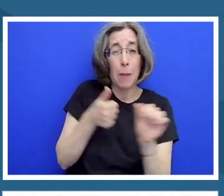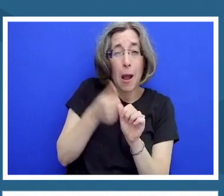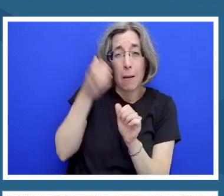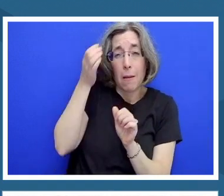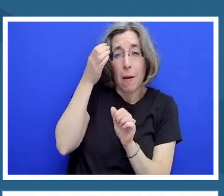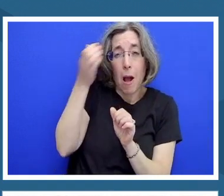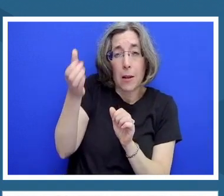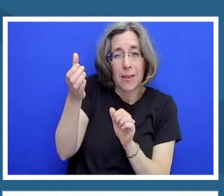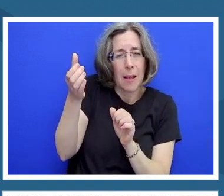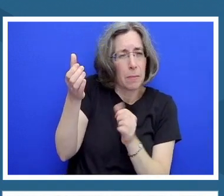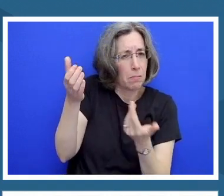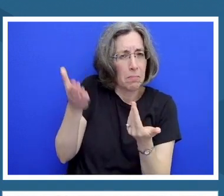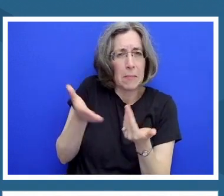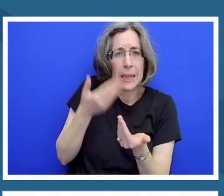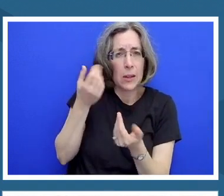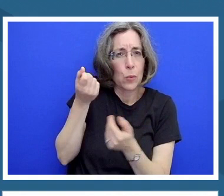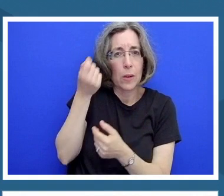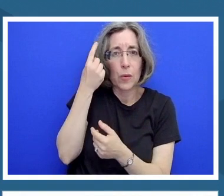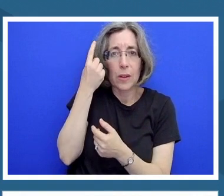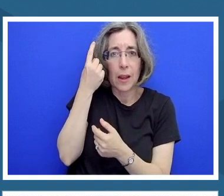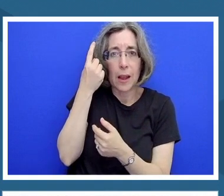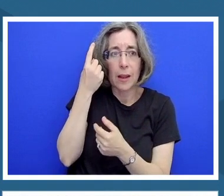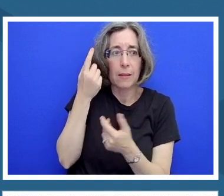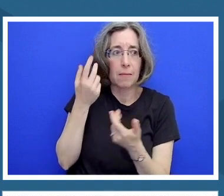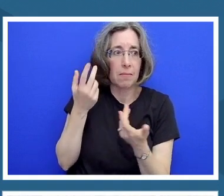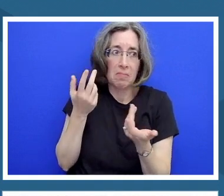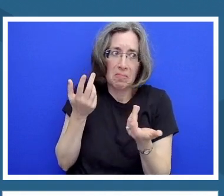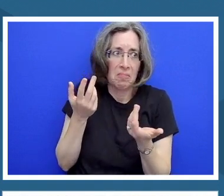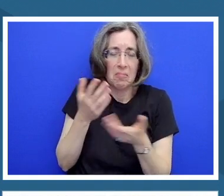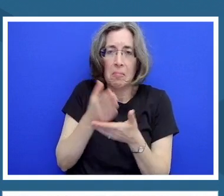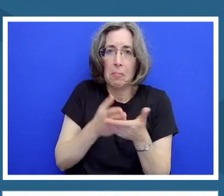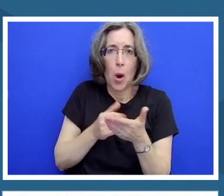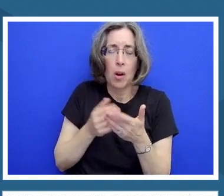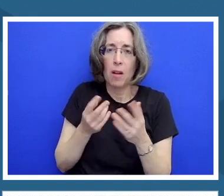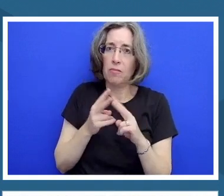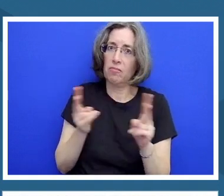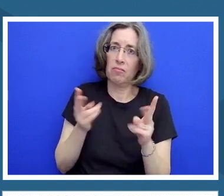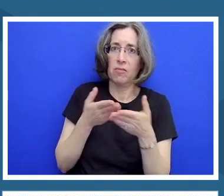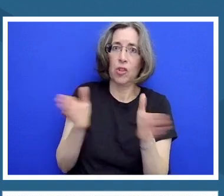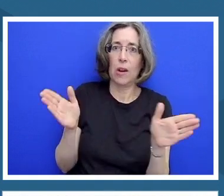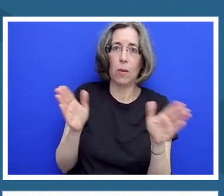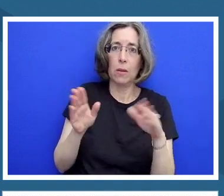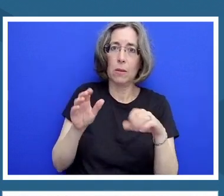part of the basic uh science curriculum